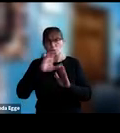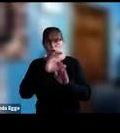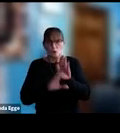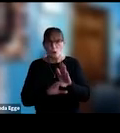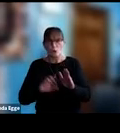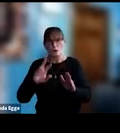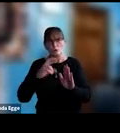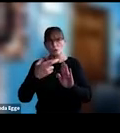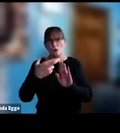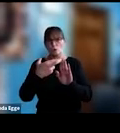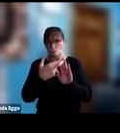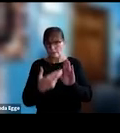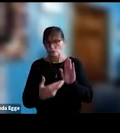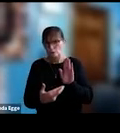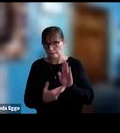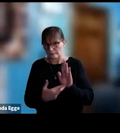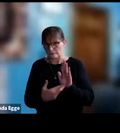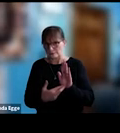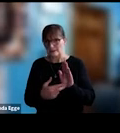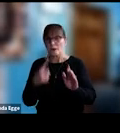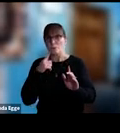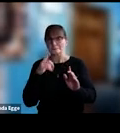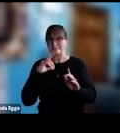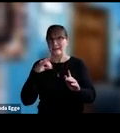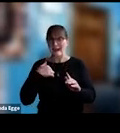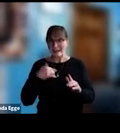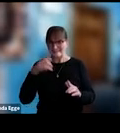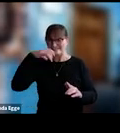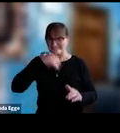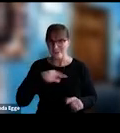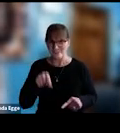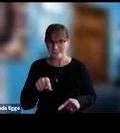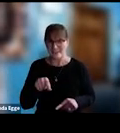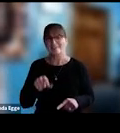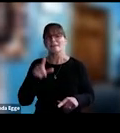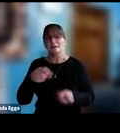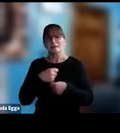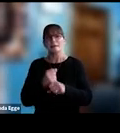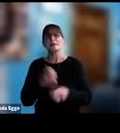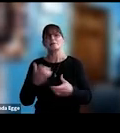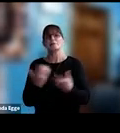Once I discovered the Code of Federal Regulations, it made a lot of my work easier